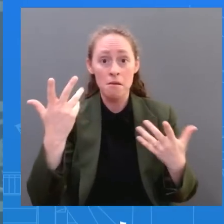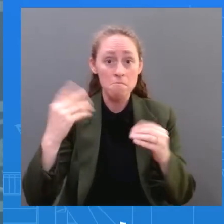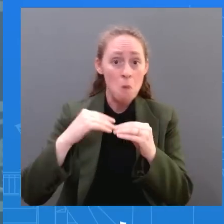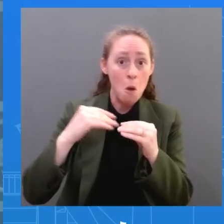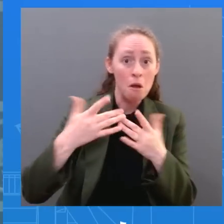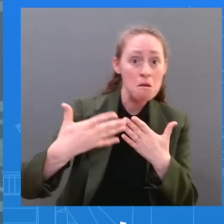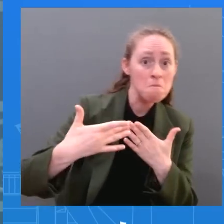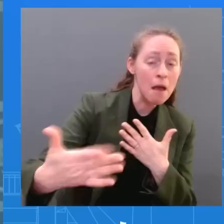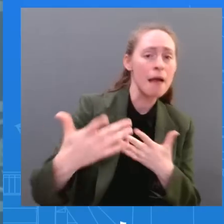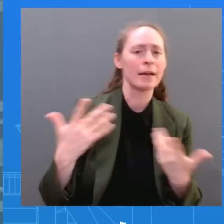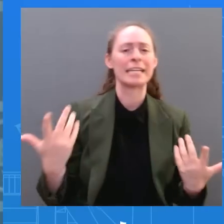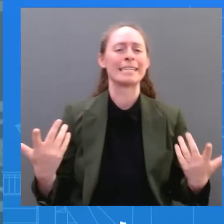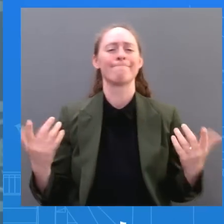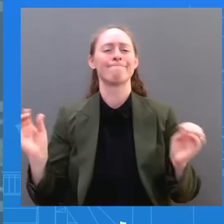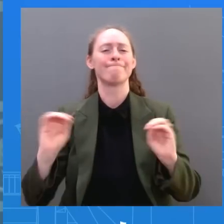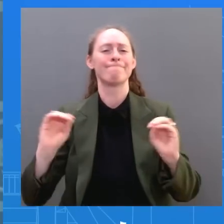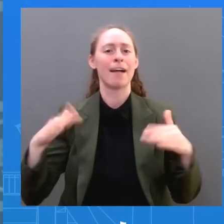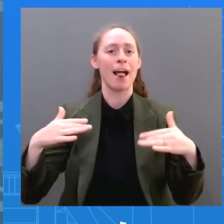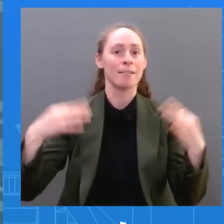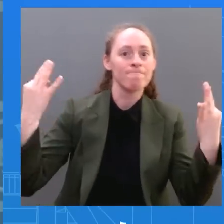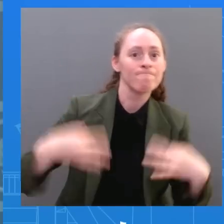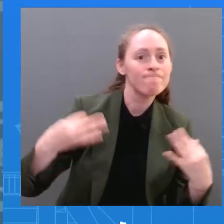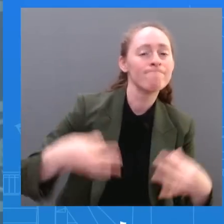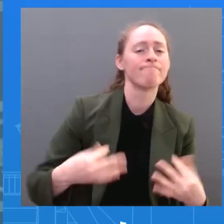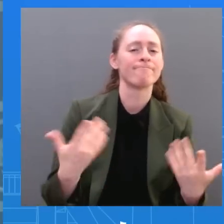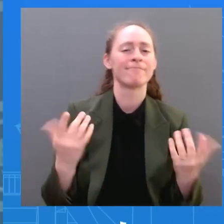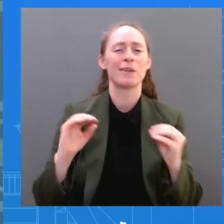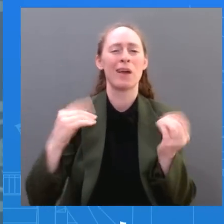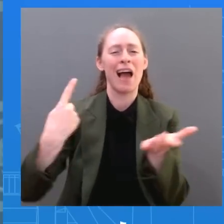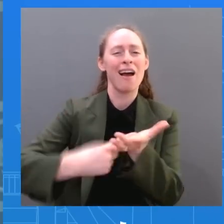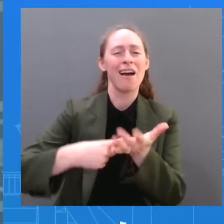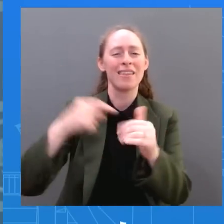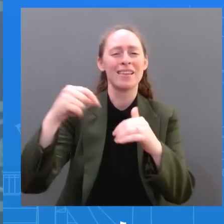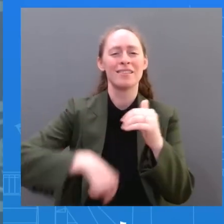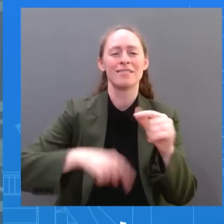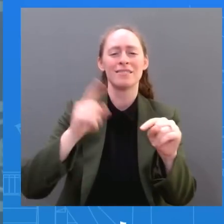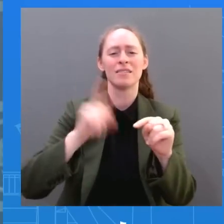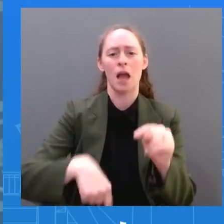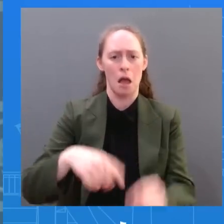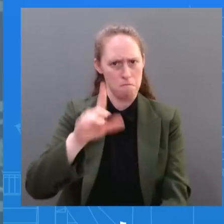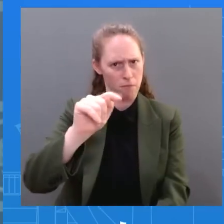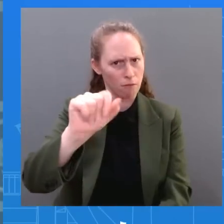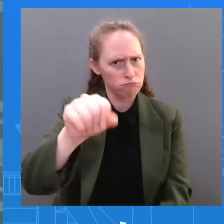We believe she needs to come home -- she should be home; as well as Paul Whelan, as well, who's being held;